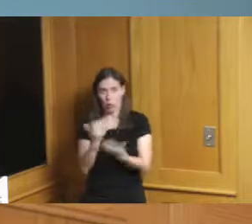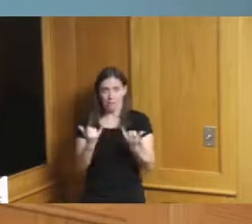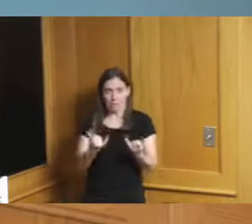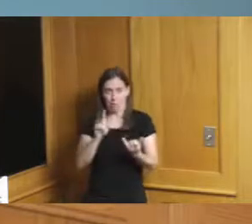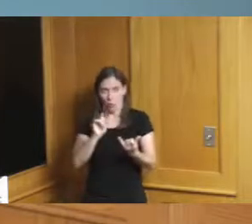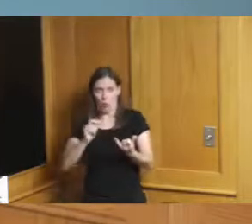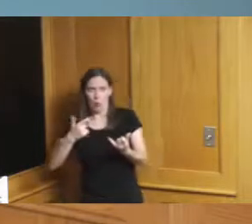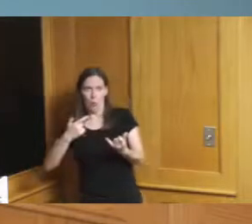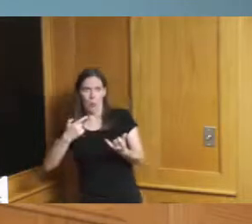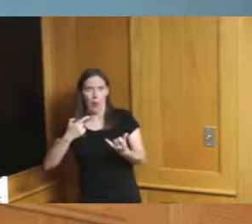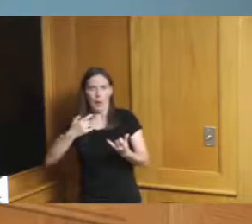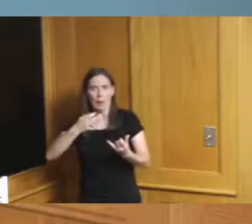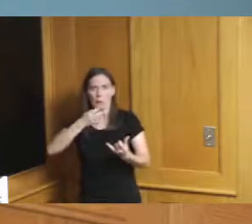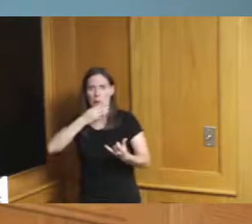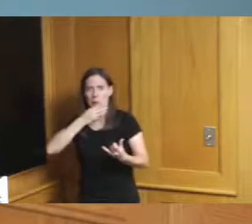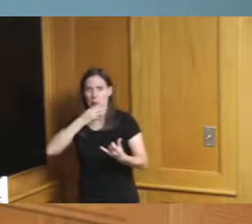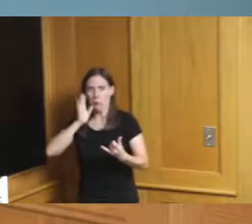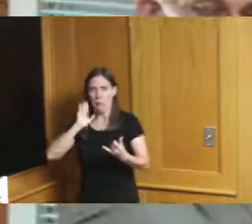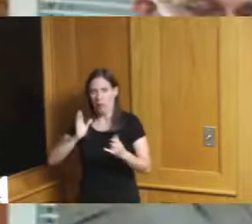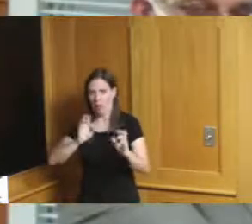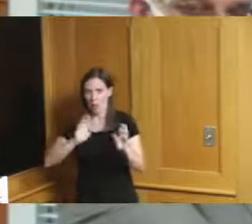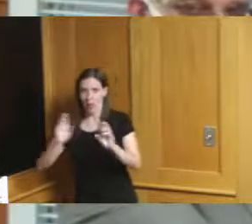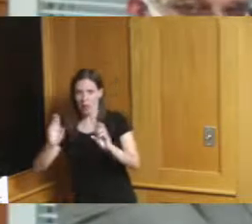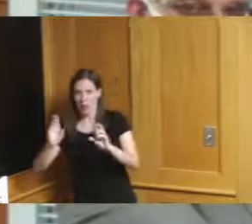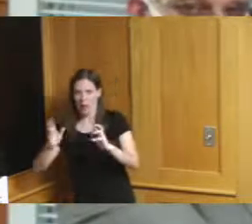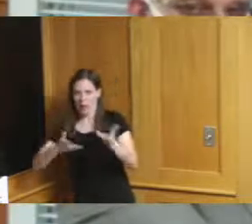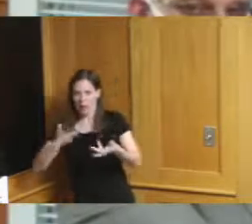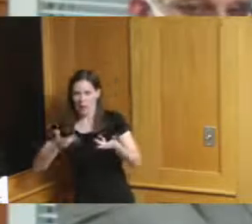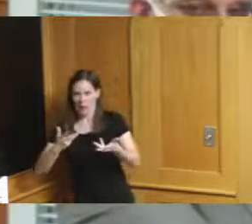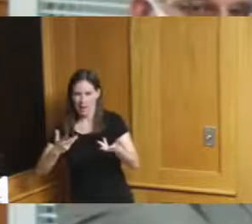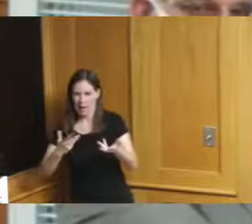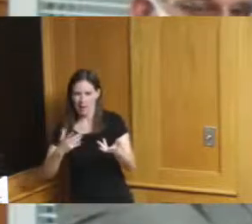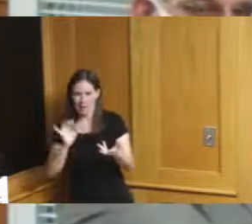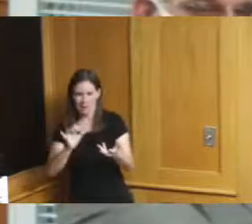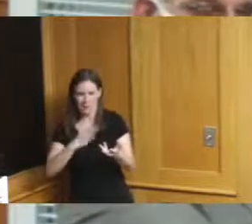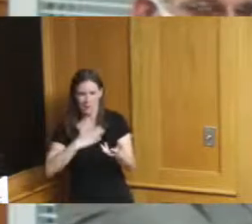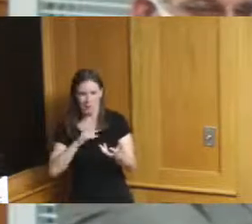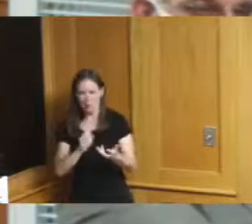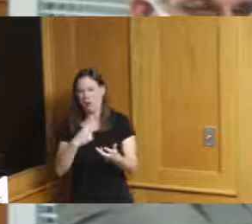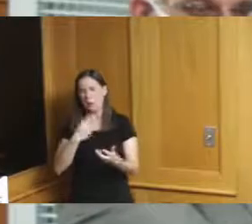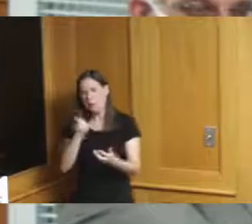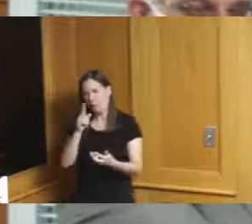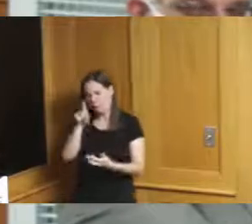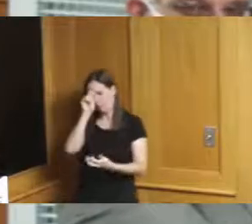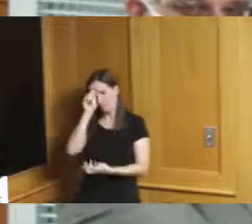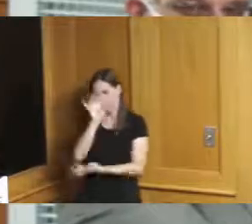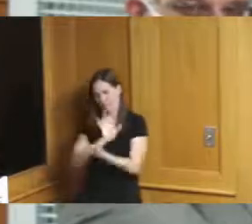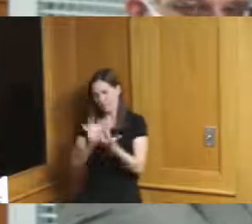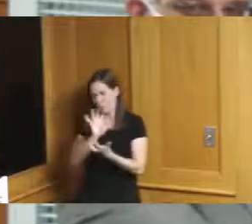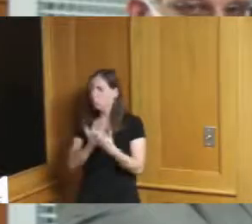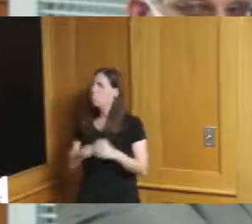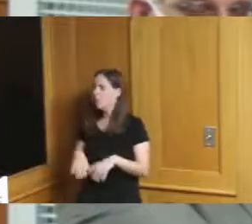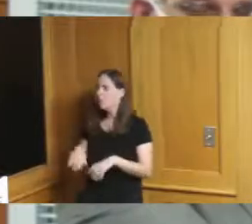getting ready to be launched i guess that was a little confused by that so let me explain that so